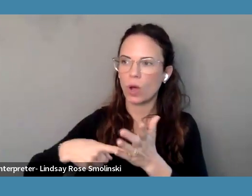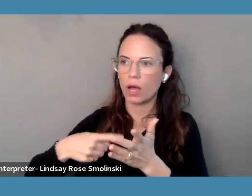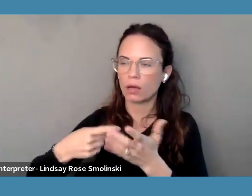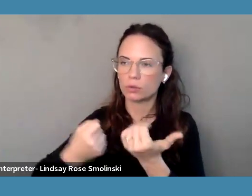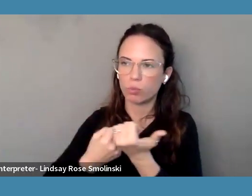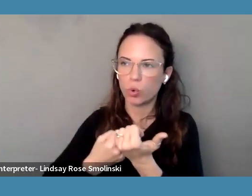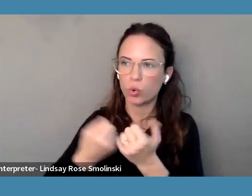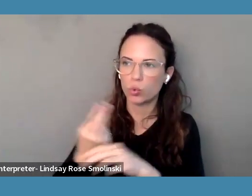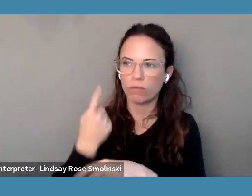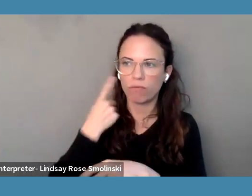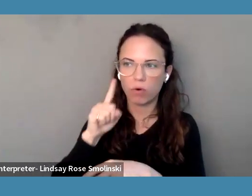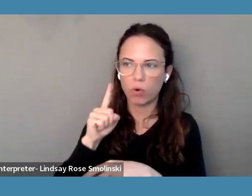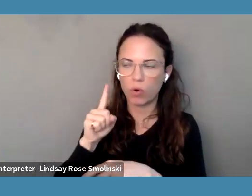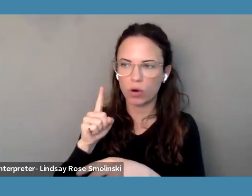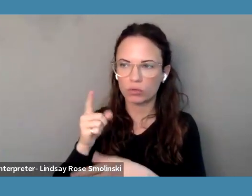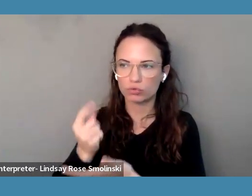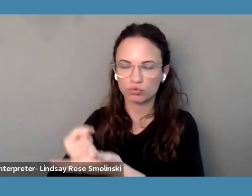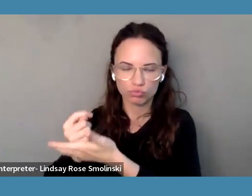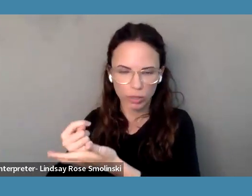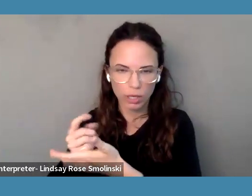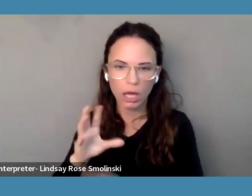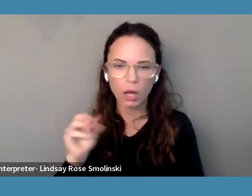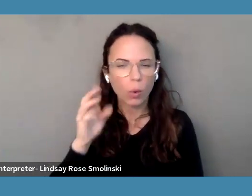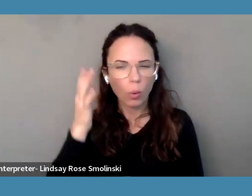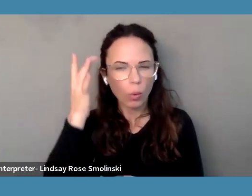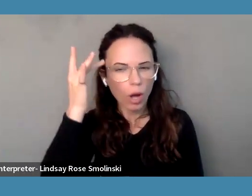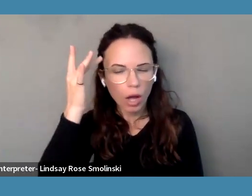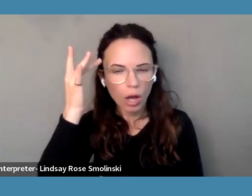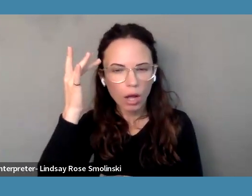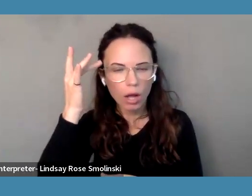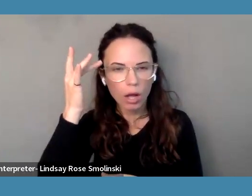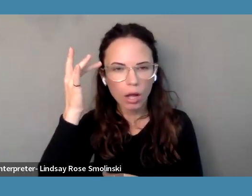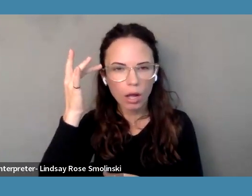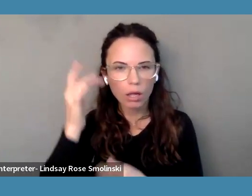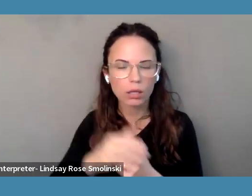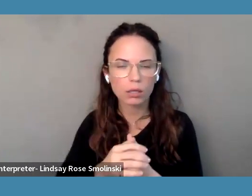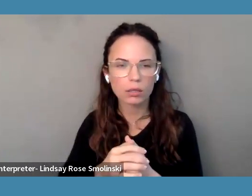and why a certain number of hours are medically necessary.